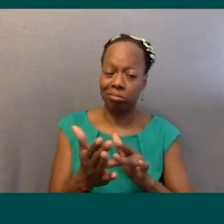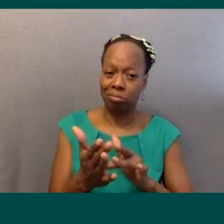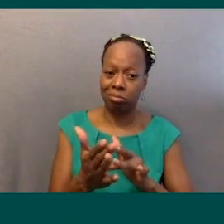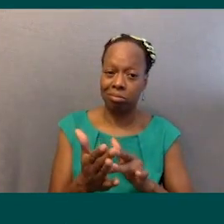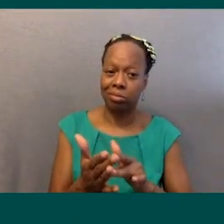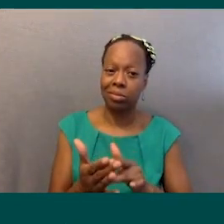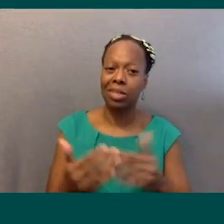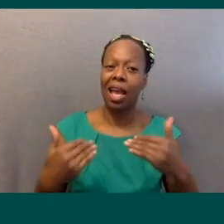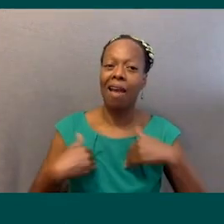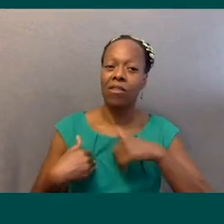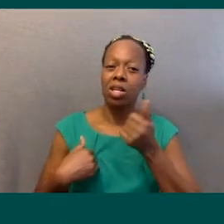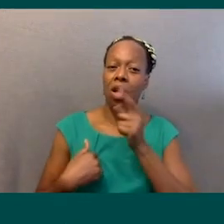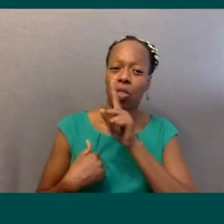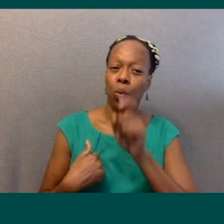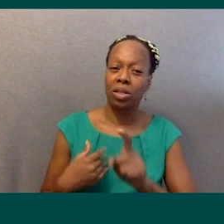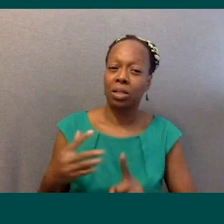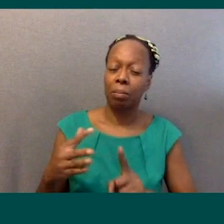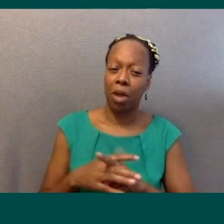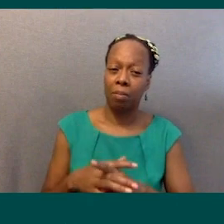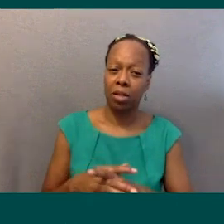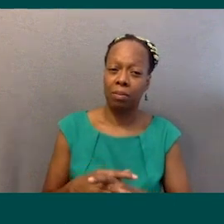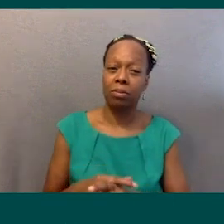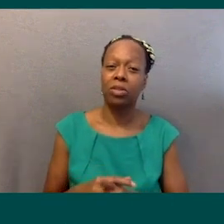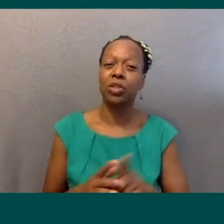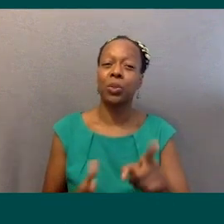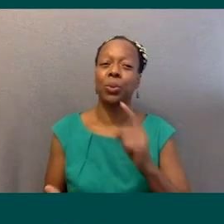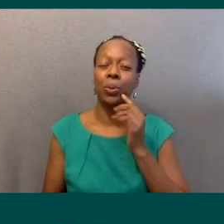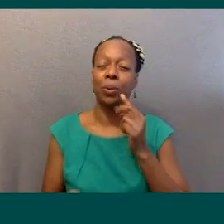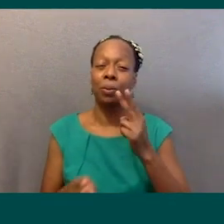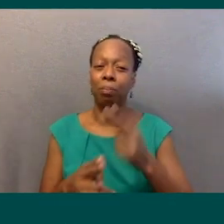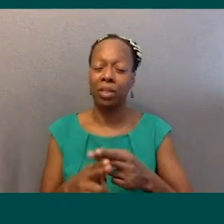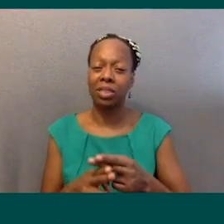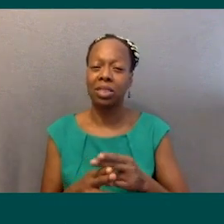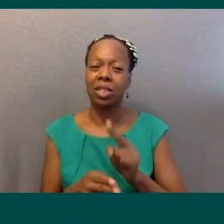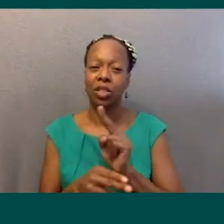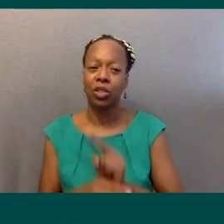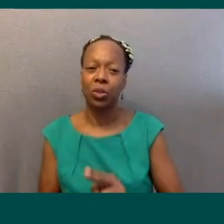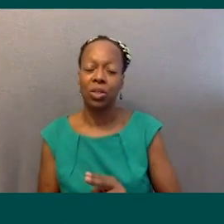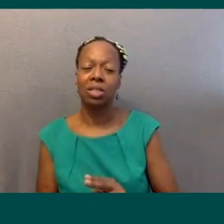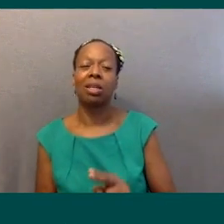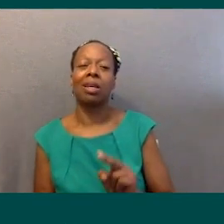Sort of thinking about you sort of talked about Baclofen starting around three years of age, potentially. What about botulinum toxin,